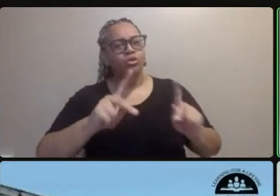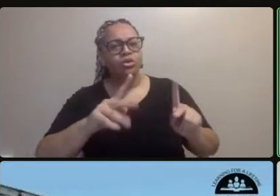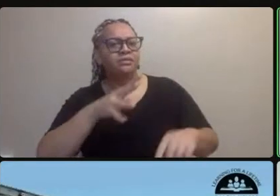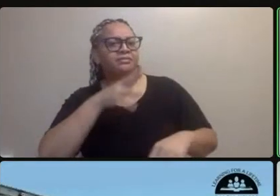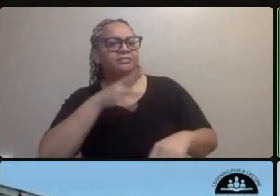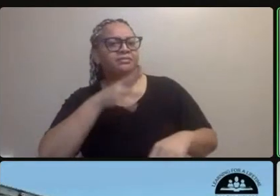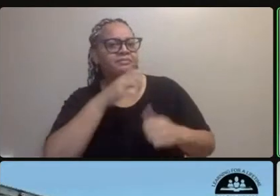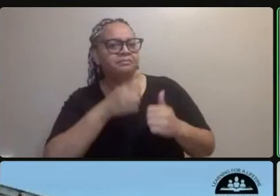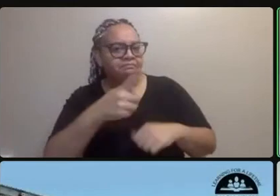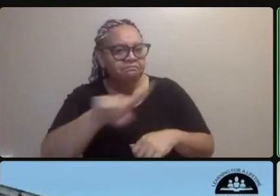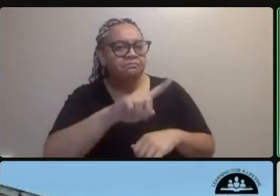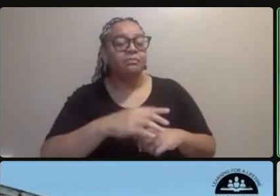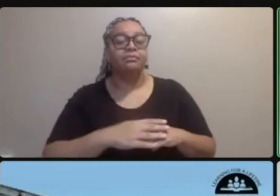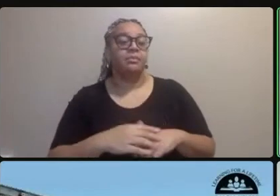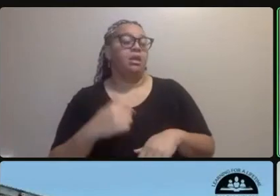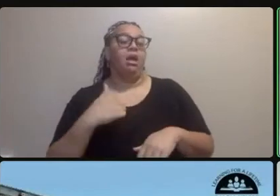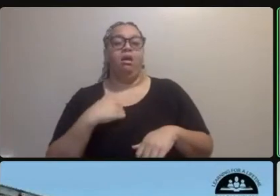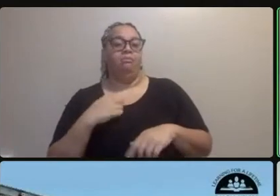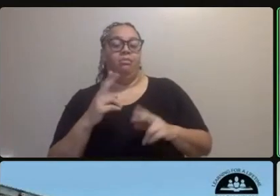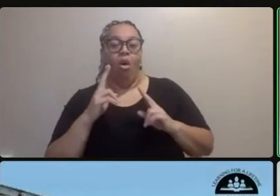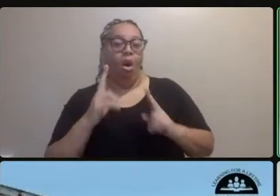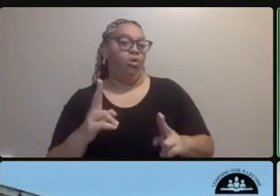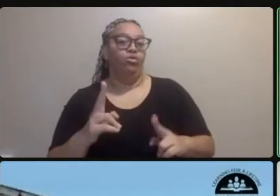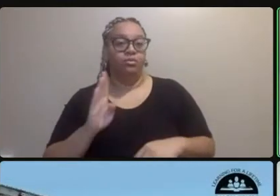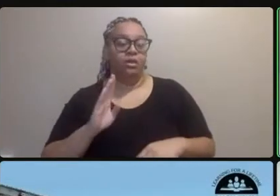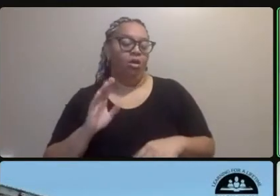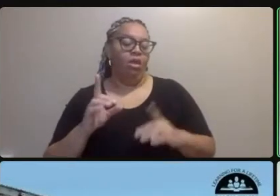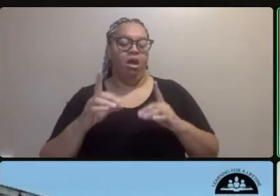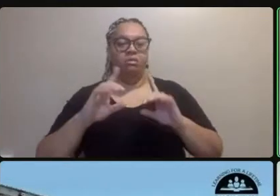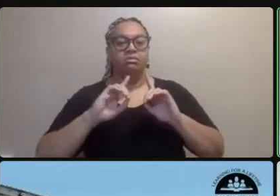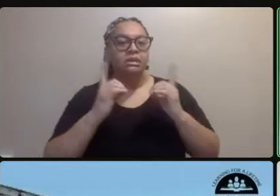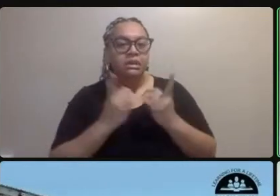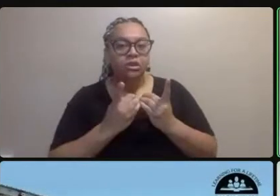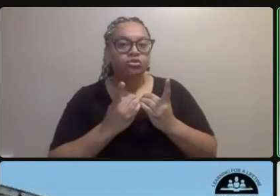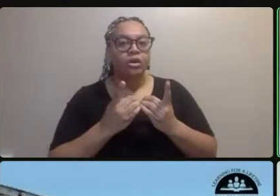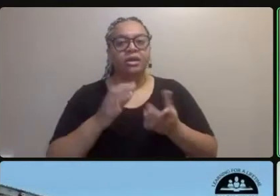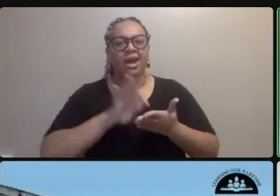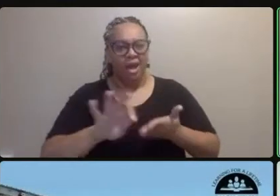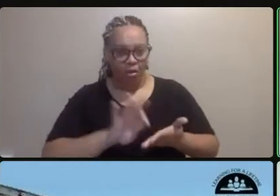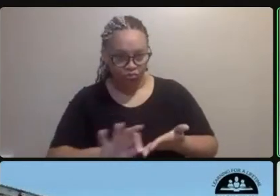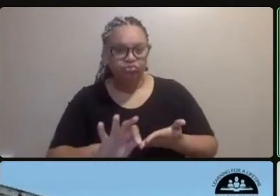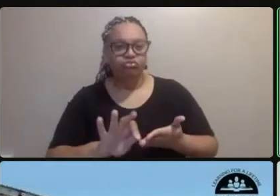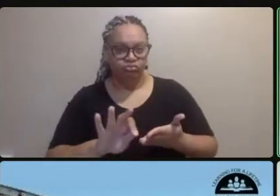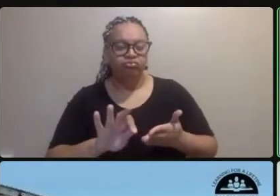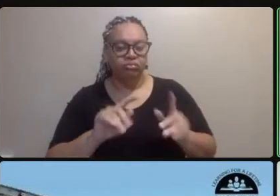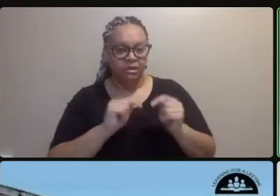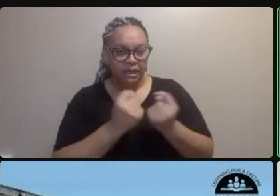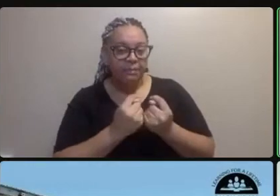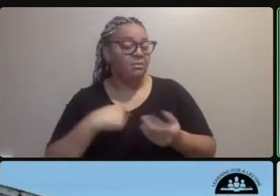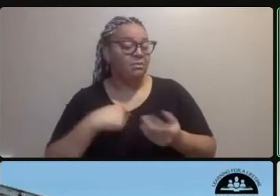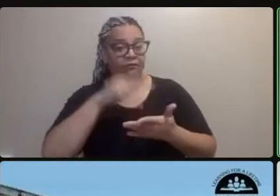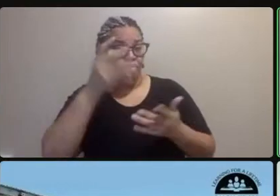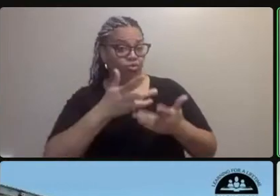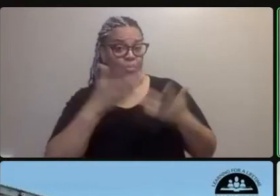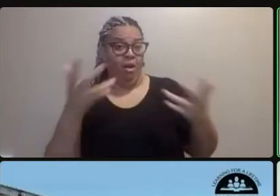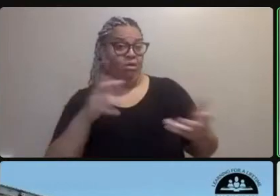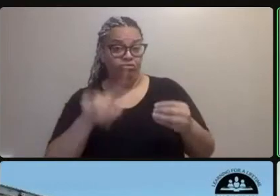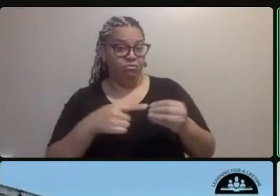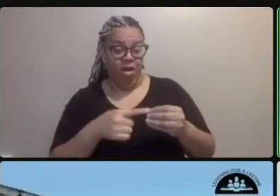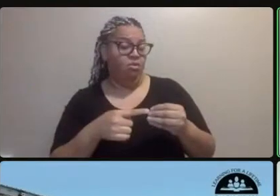ACCOMPLISH? THANK YOU. THANK YOU FOR THE QUESTION. AN OPPORTUNITY TO SPEAK WITH YOU.